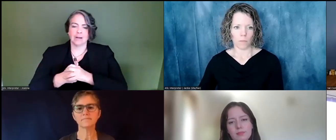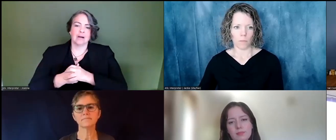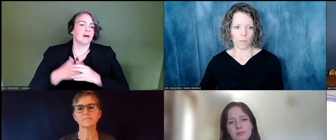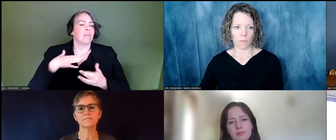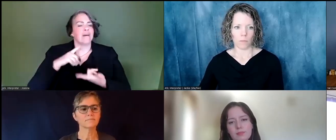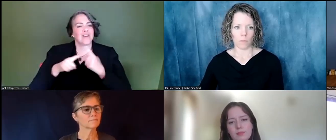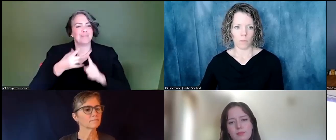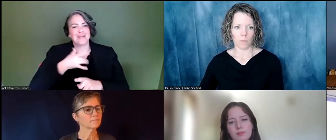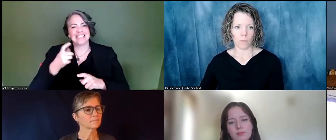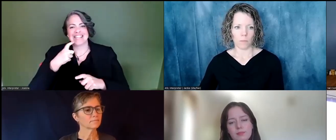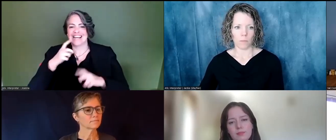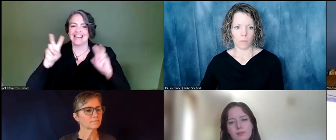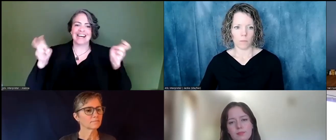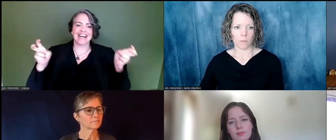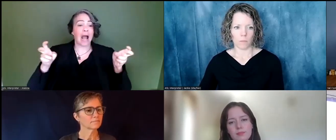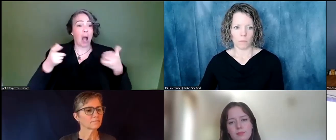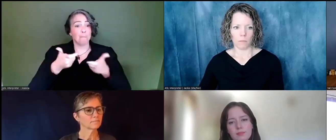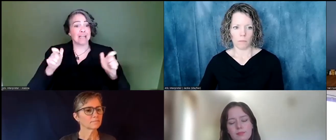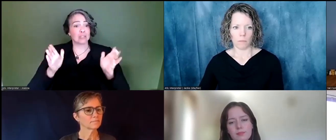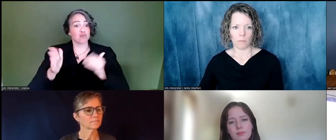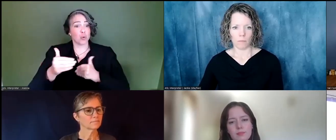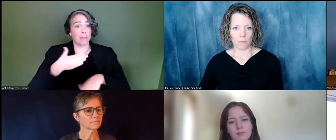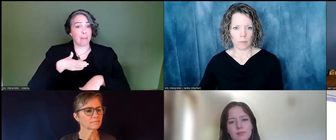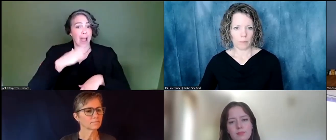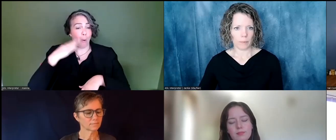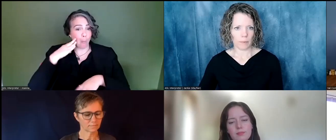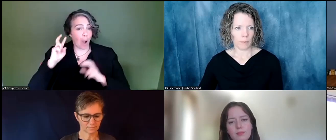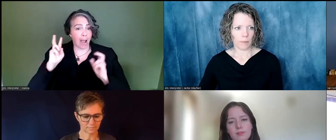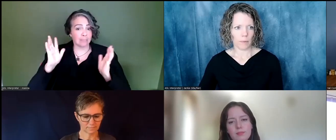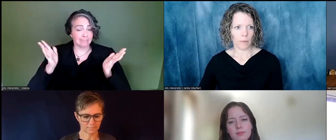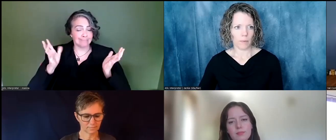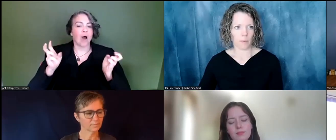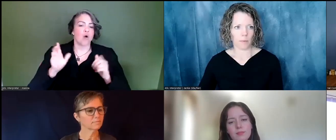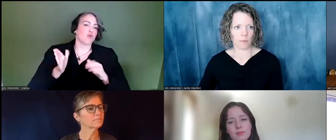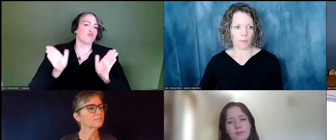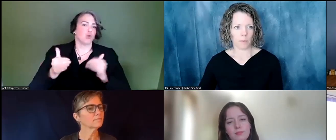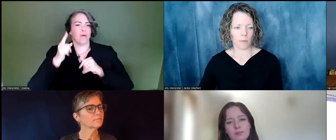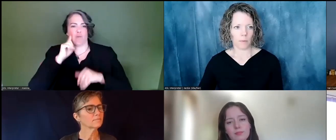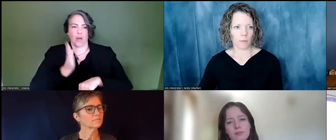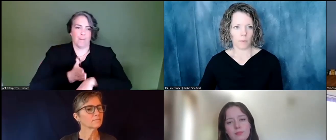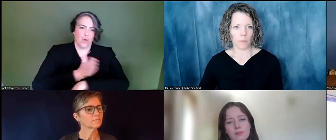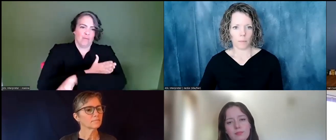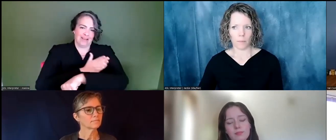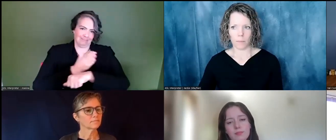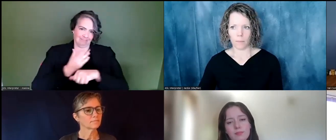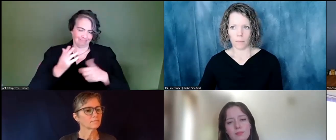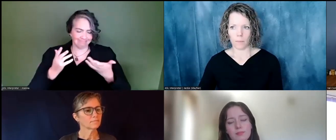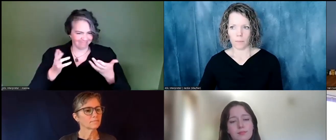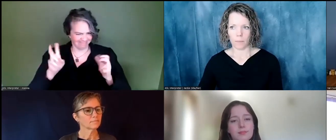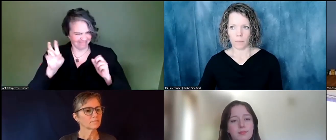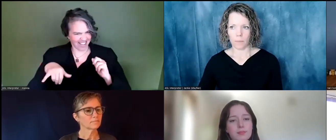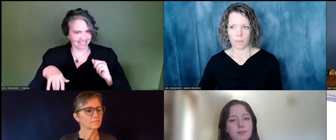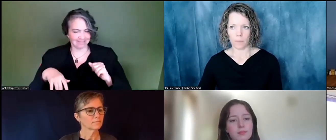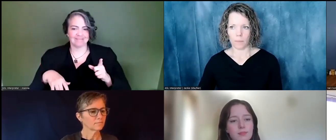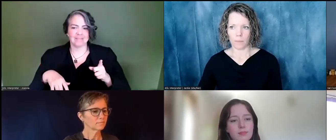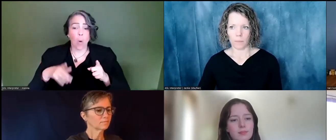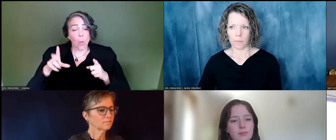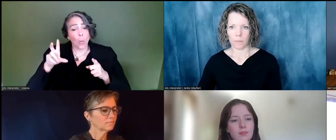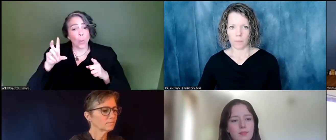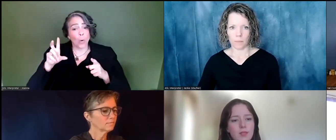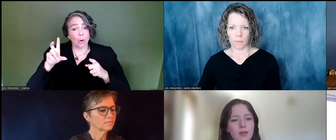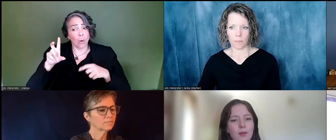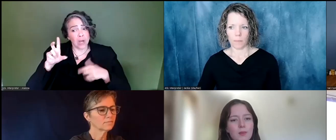for improvement. So we try to strive to do better. But there have been adjustments made.